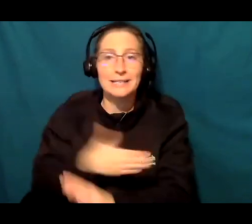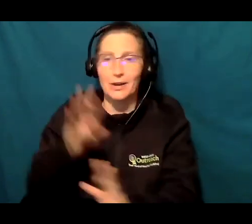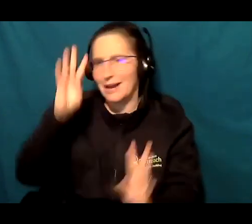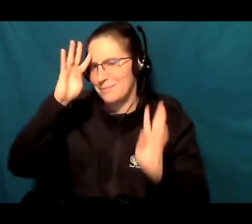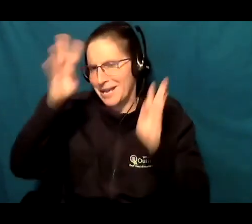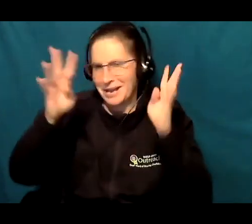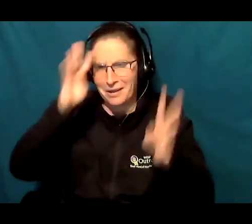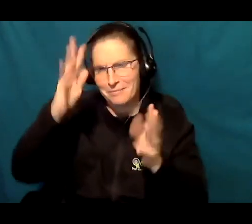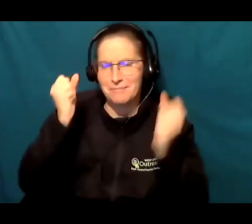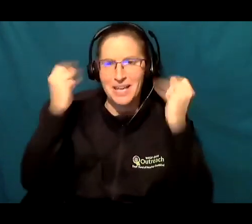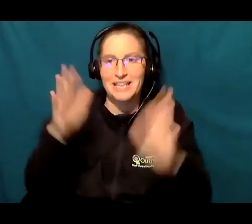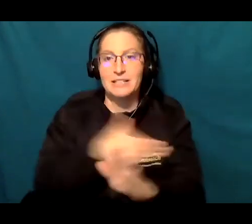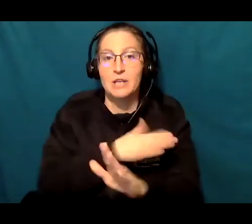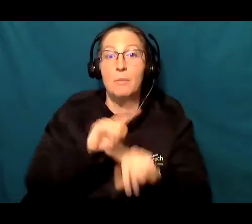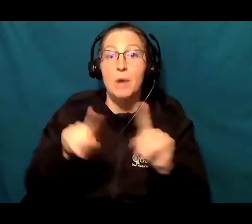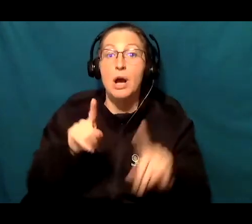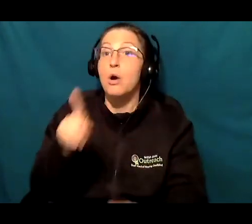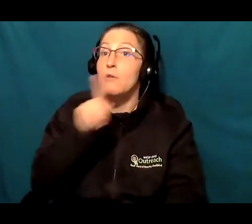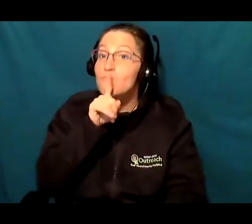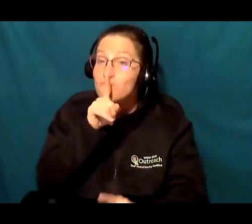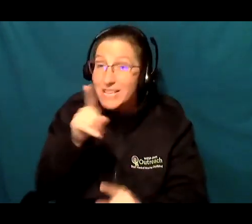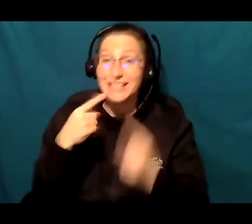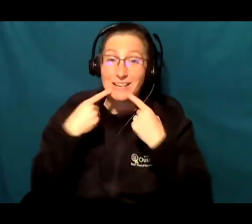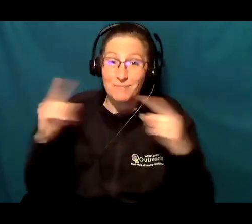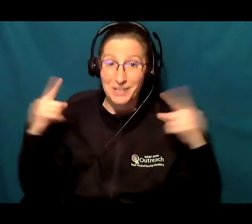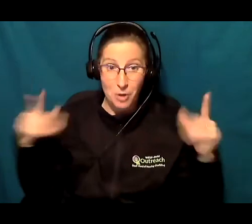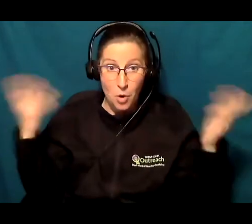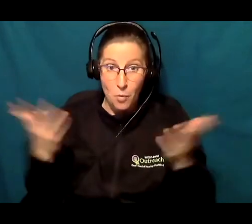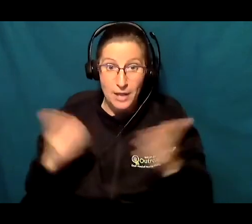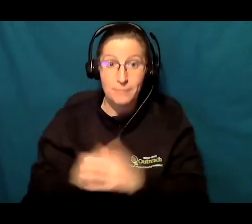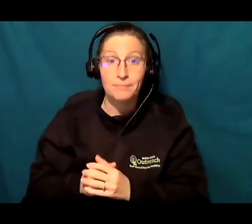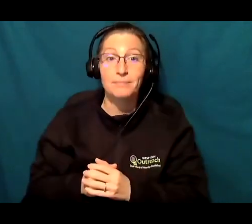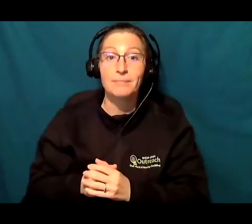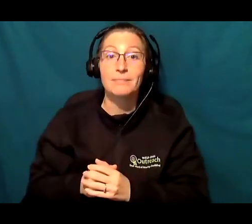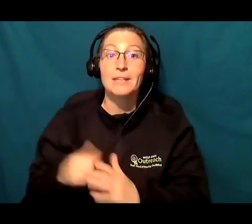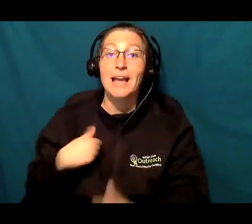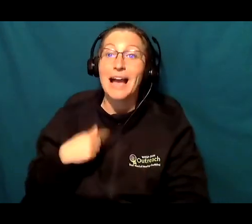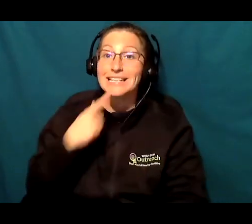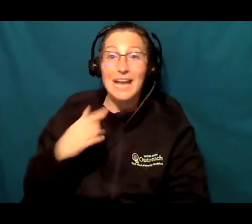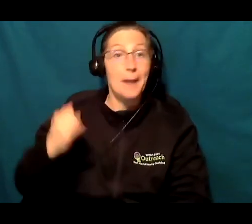But what really works is I say, it's miss Julie's turn